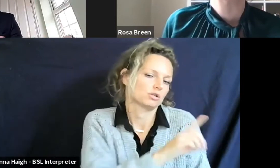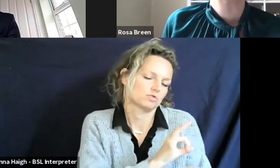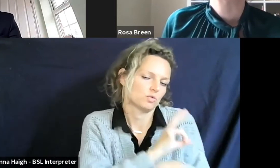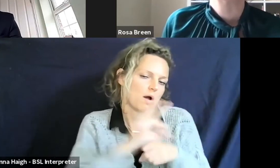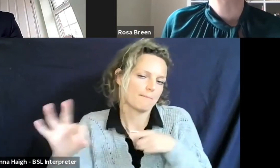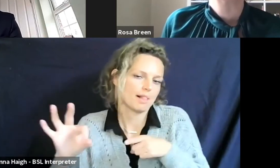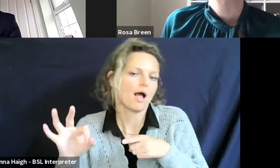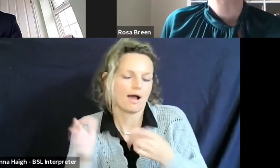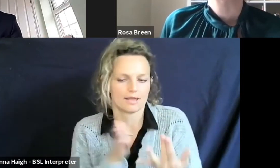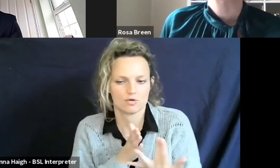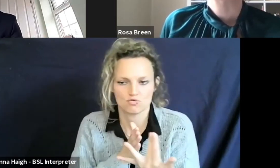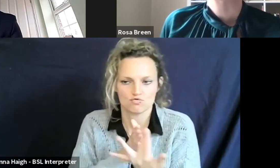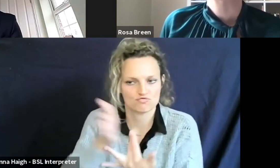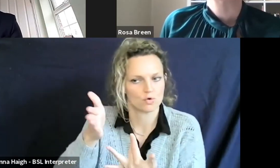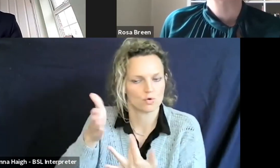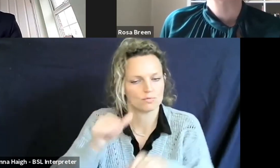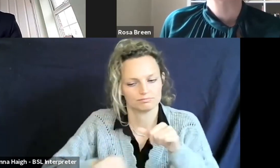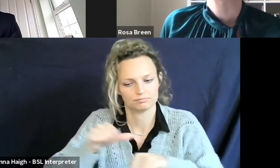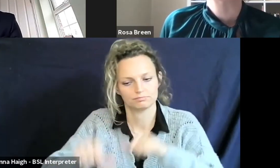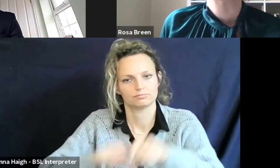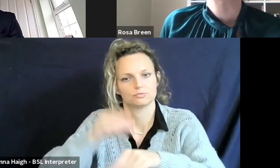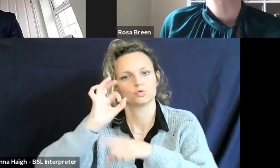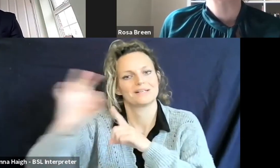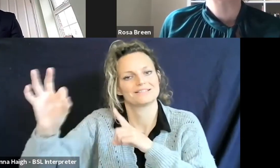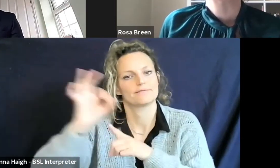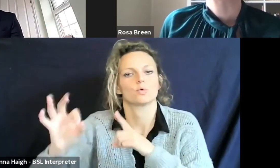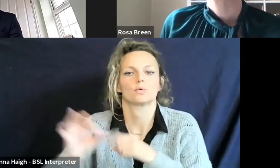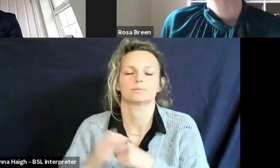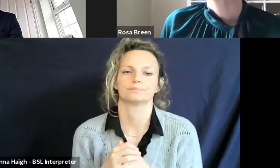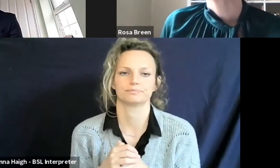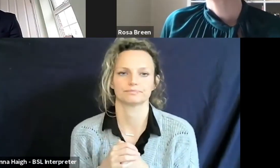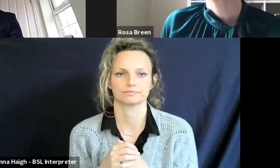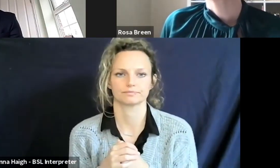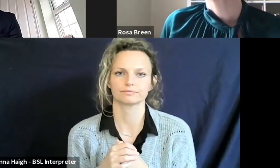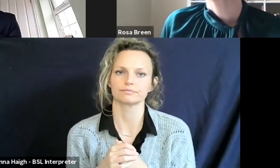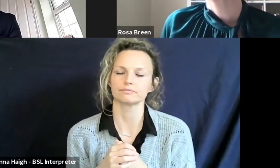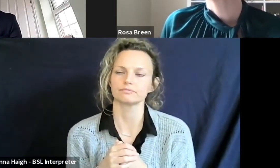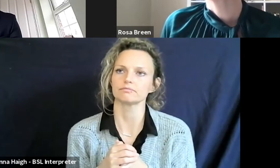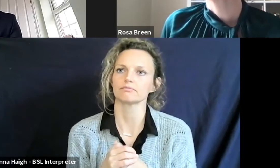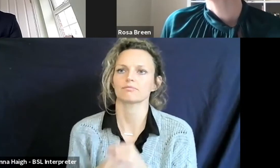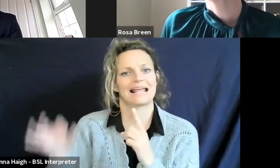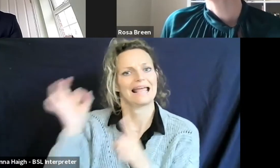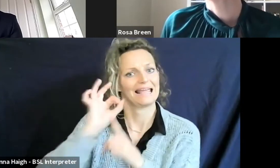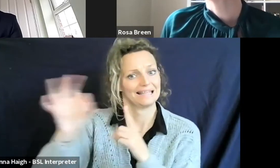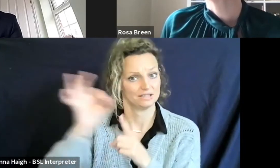looking for and what you bring to that.